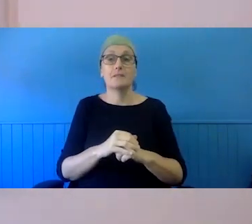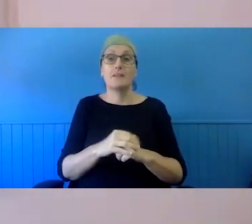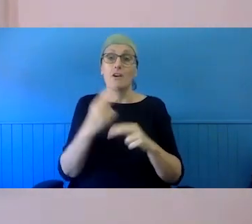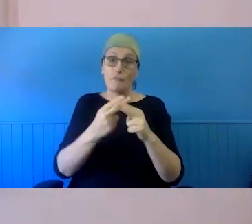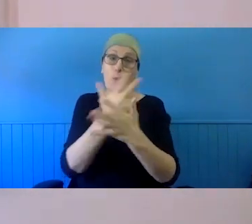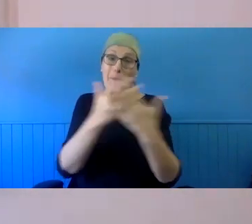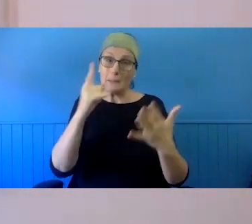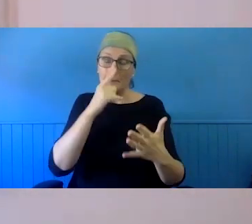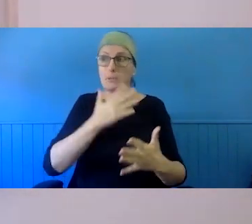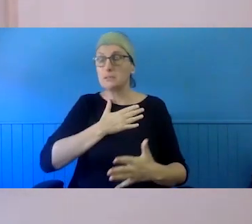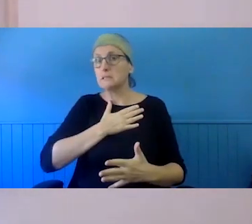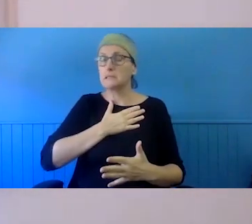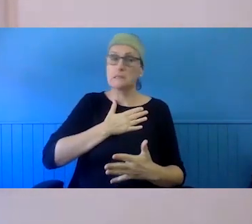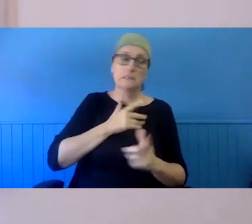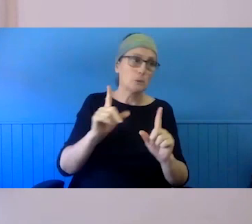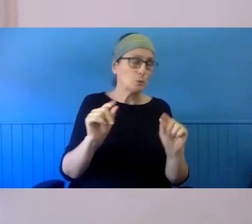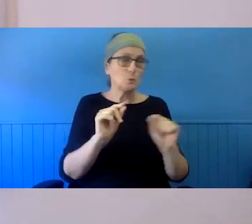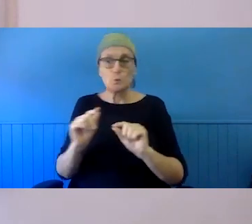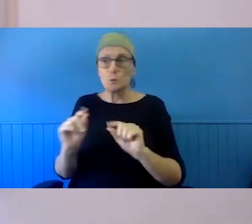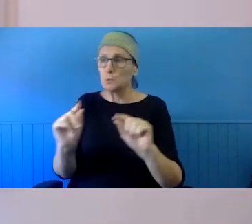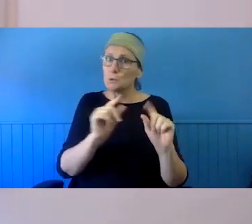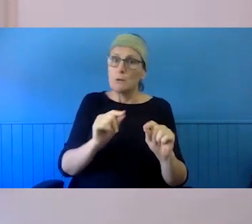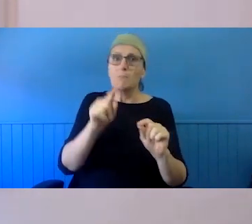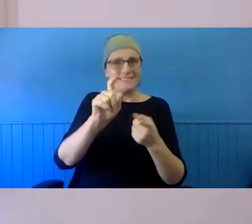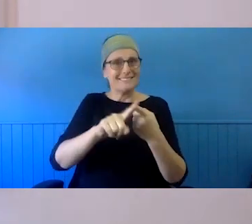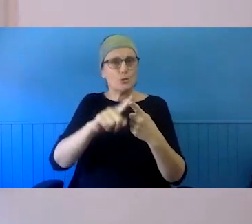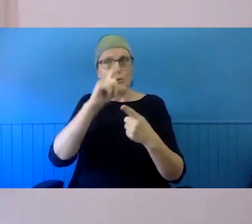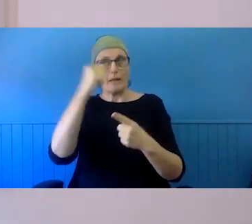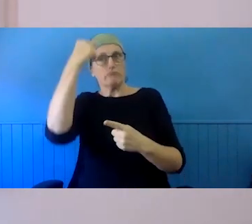exploration of digital platforms. Peter will provide an overview of